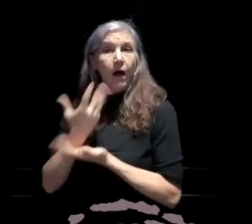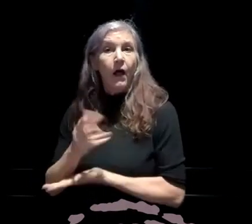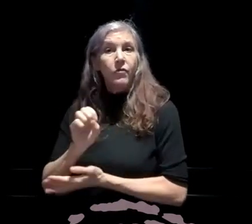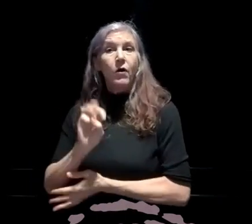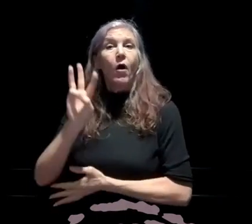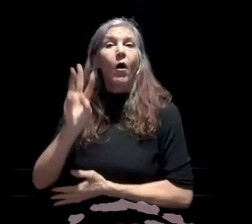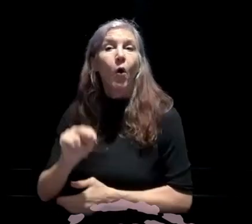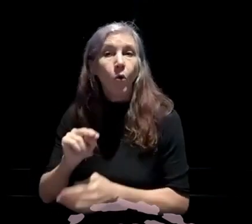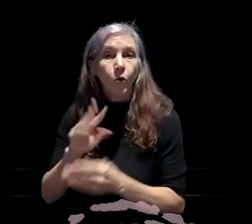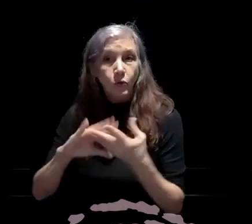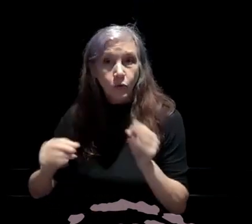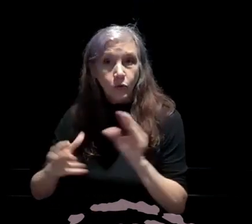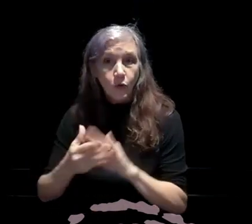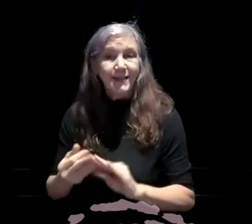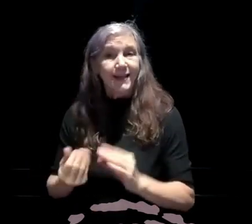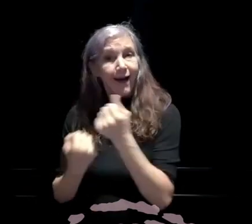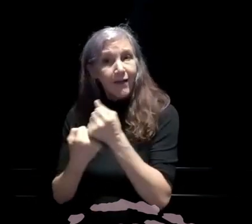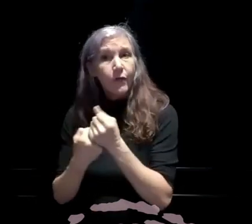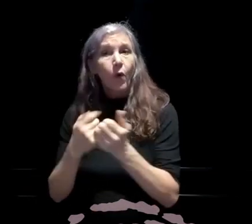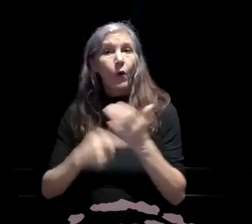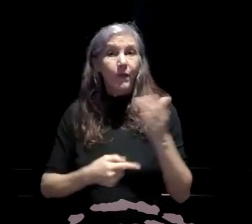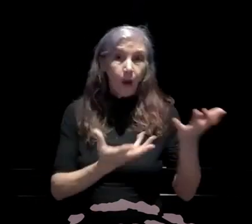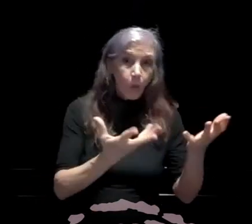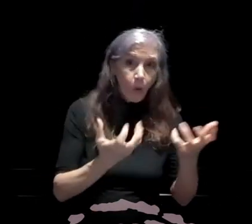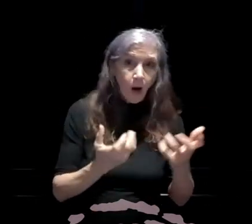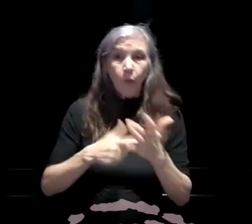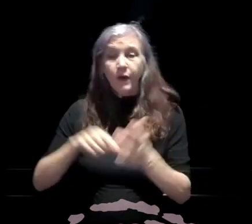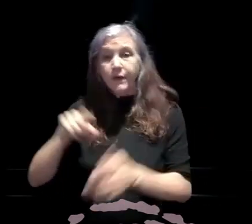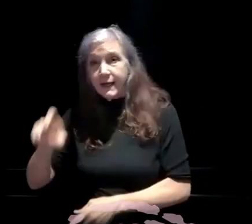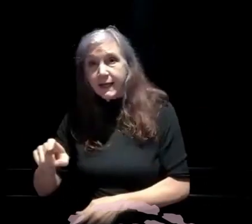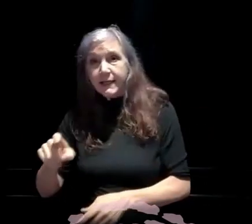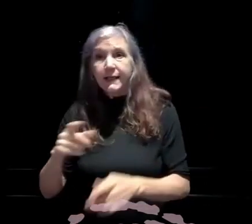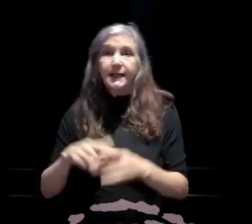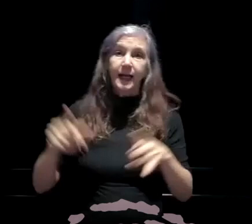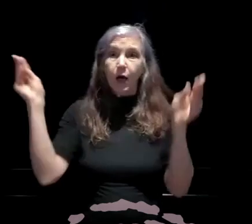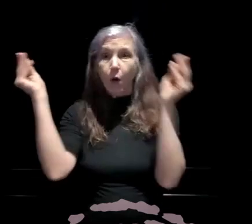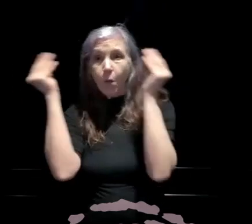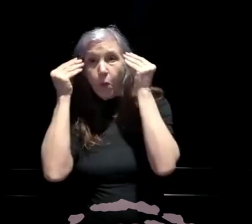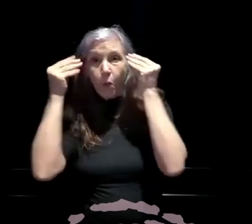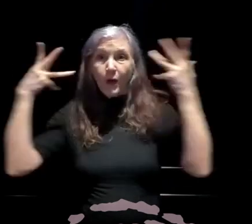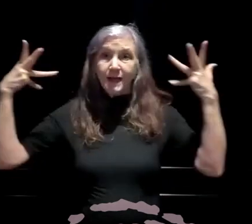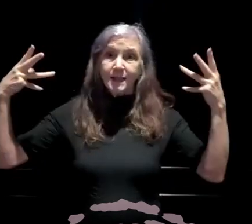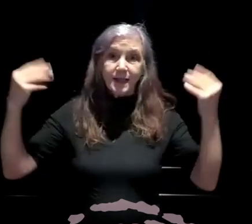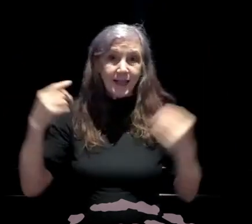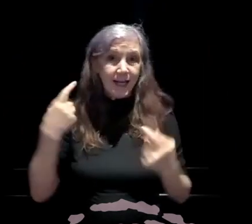They get to advocate for their wants and their needs and they get to take a risk. They get to try something new.